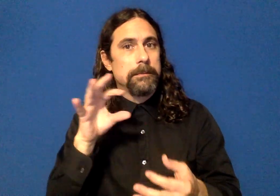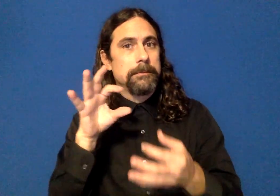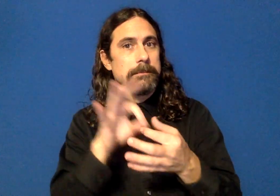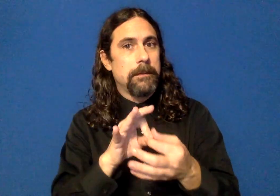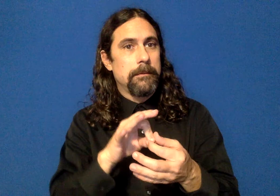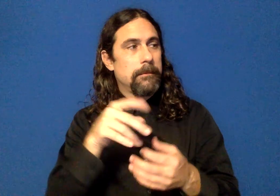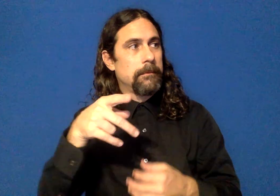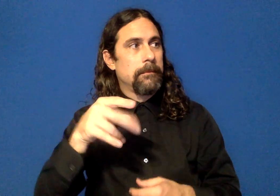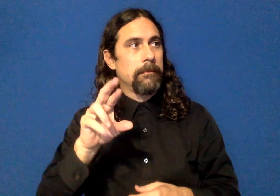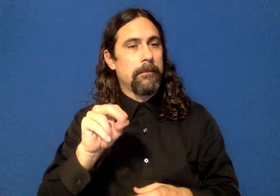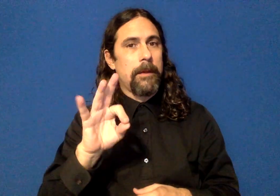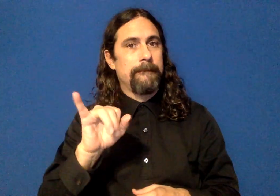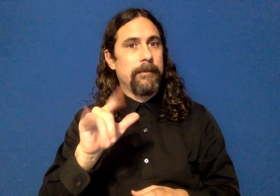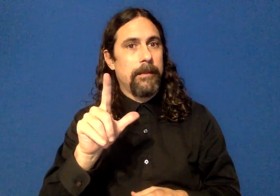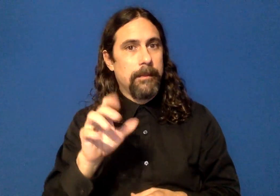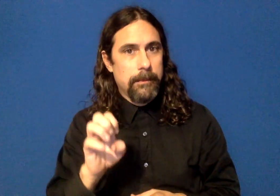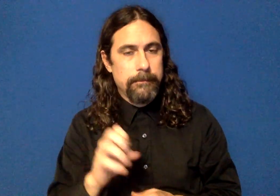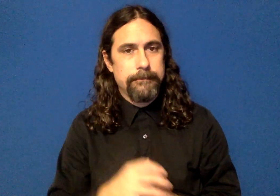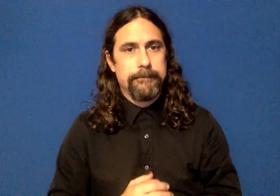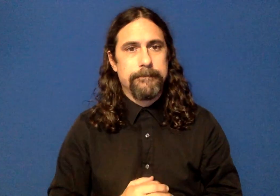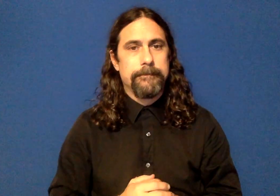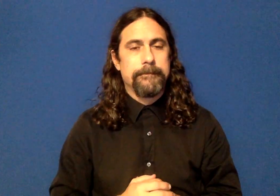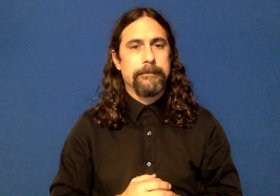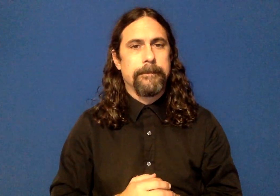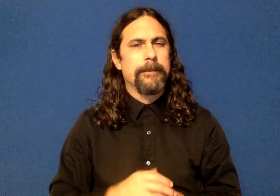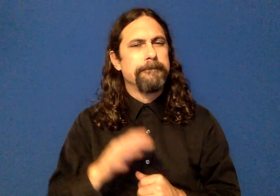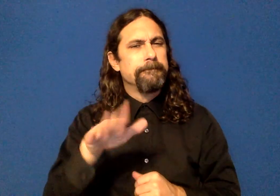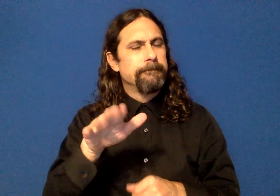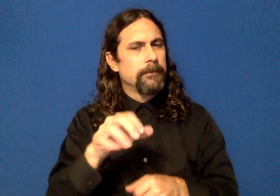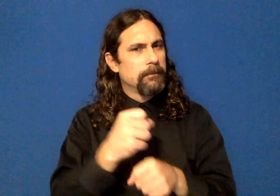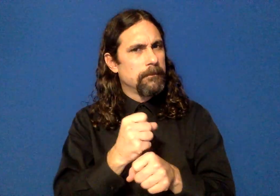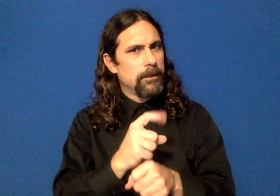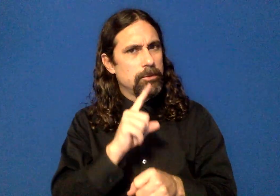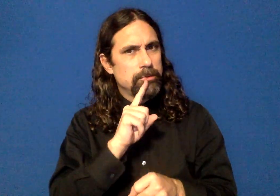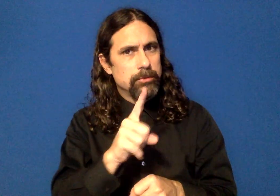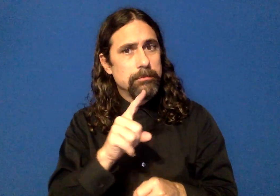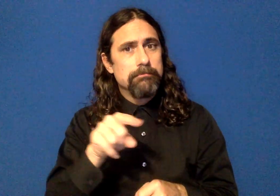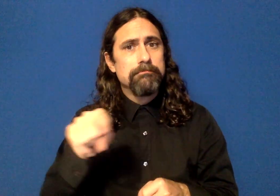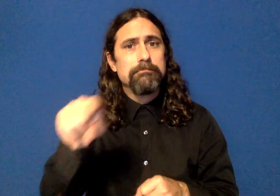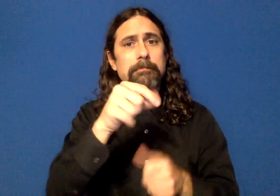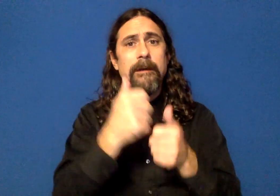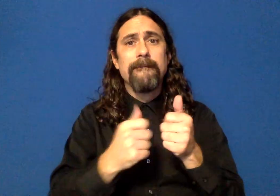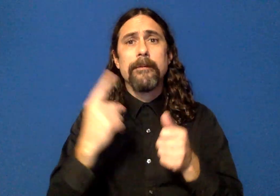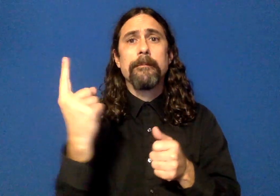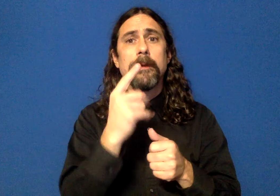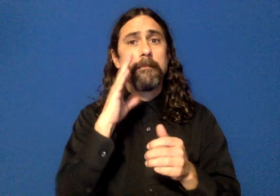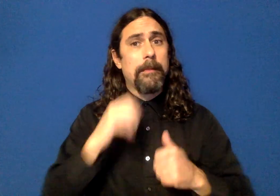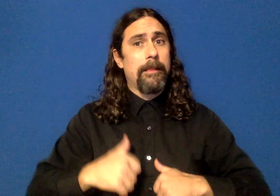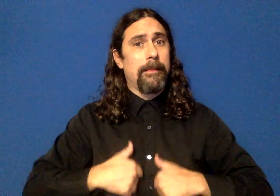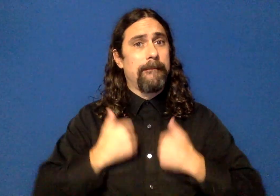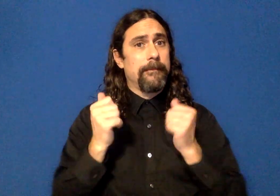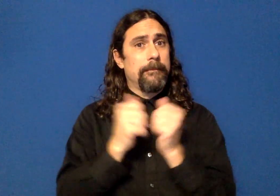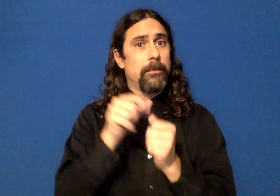Section 3. a. Tips for completing your Housing Connect profile